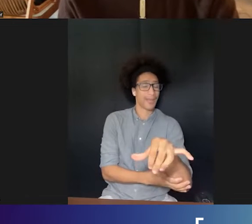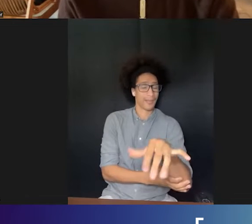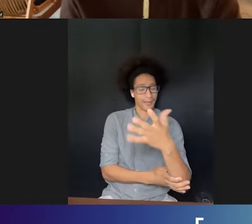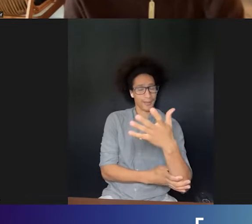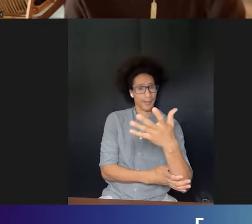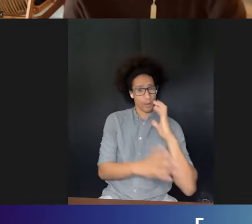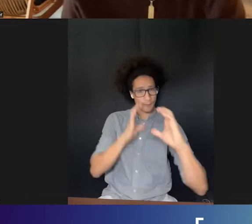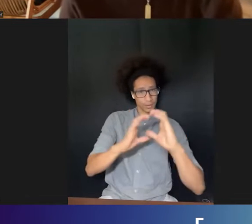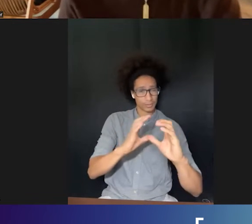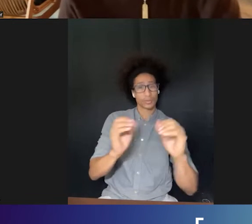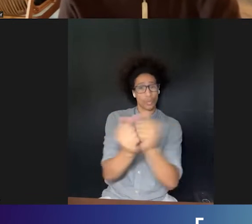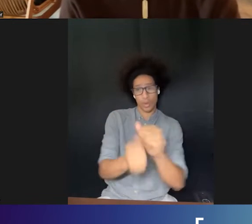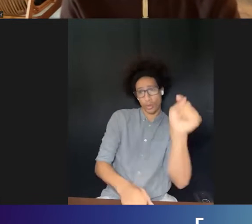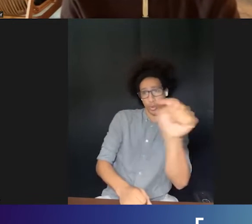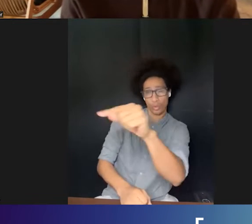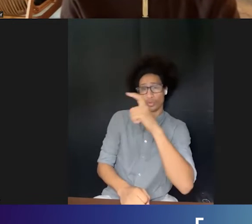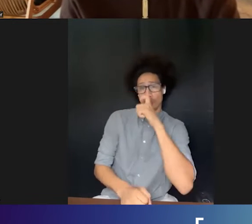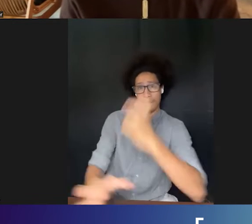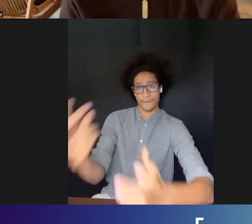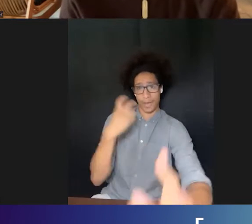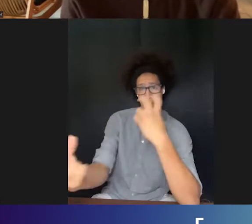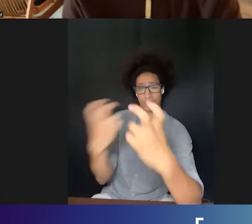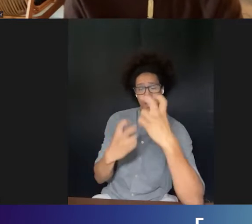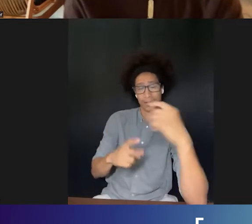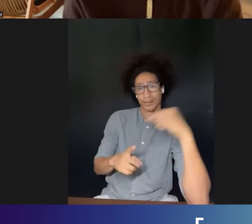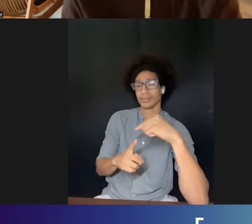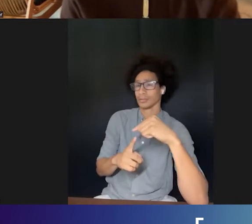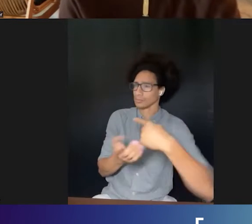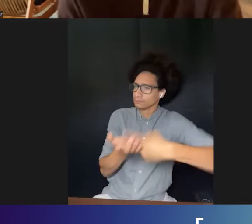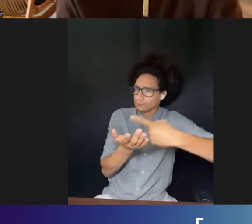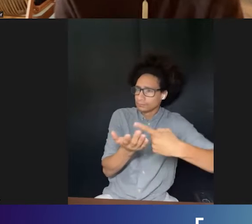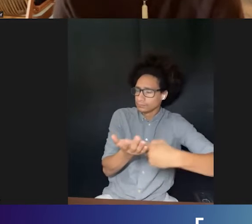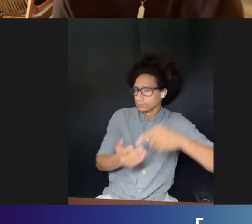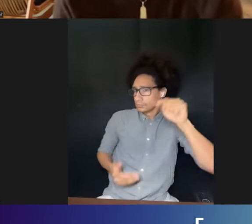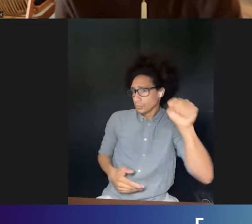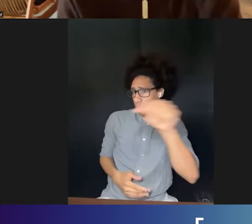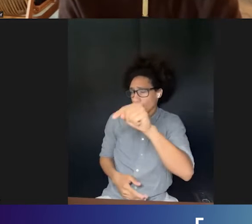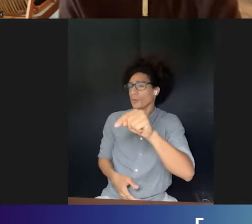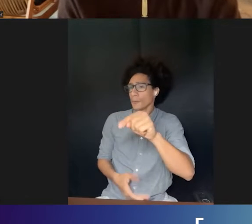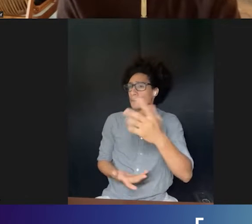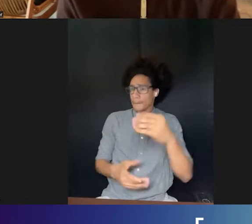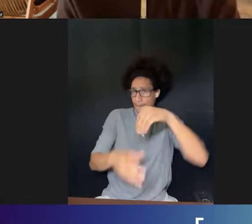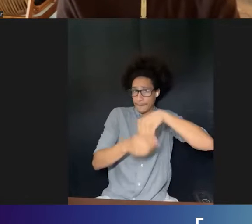you know, as part of those negotiation processes, knowing that the financiers, you know, in these contracts, it's like they